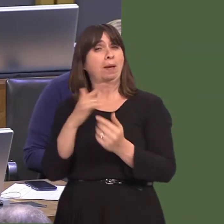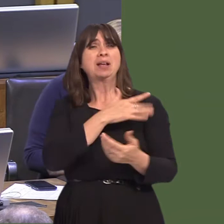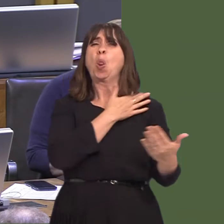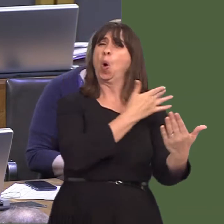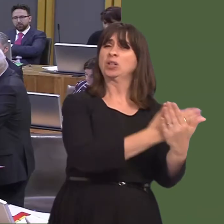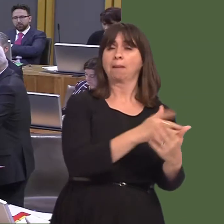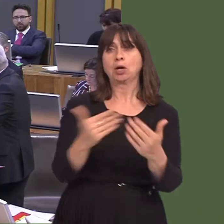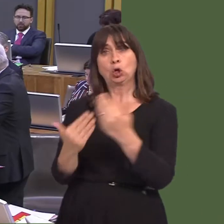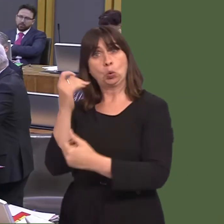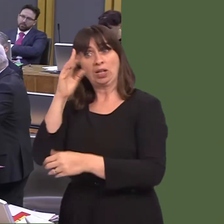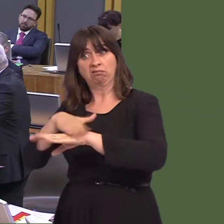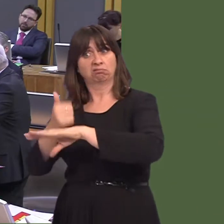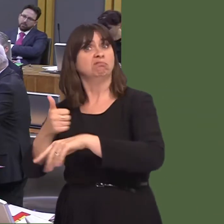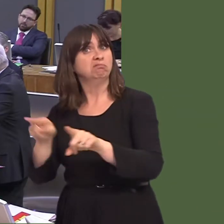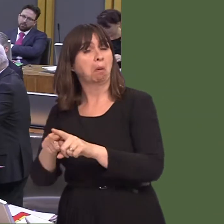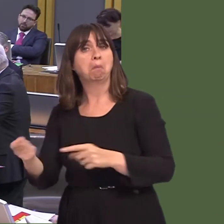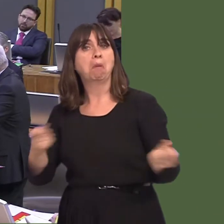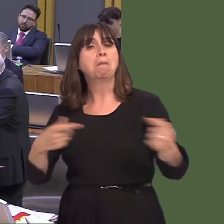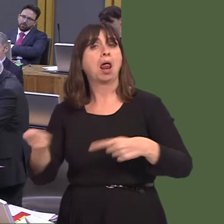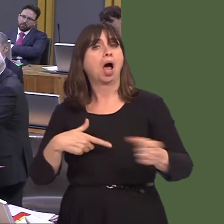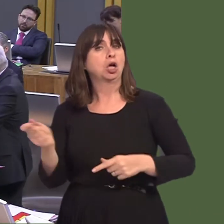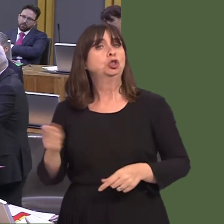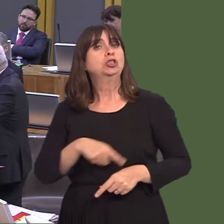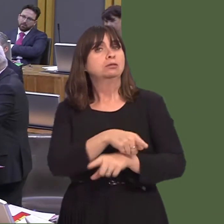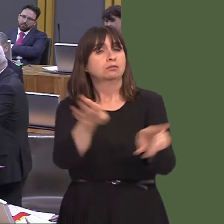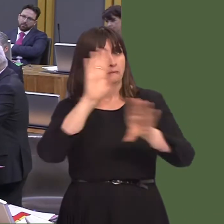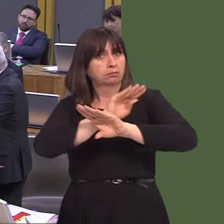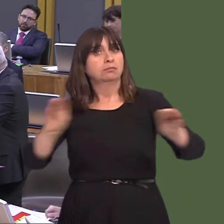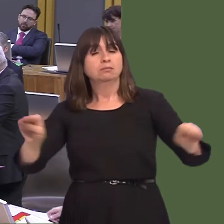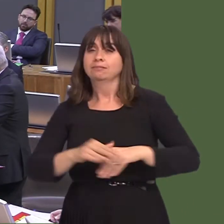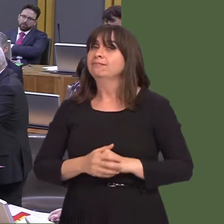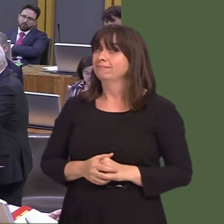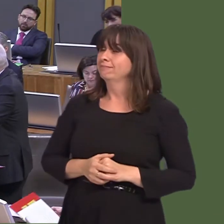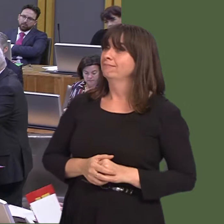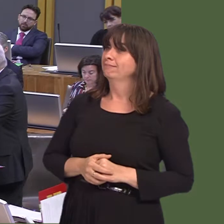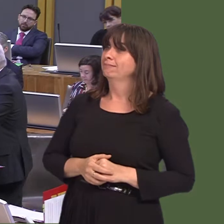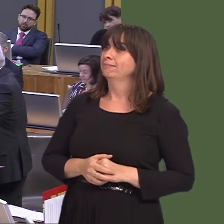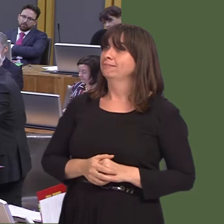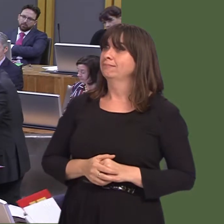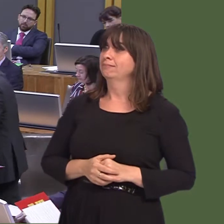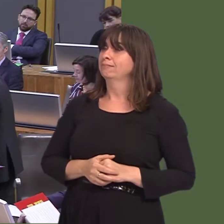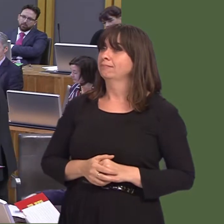So, it would be that scheme that I'd suggest that people look at in order to see how they can be helped to help others.